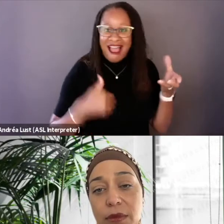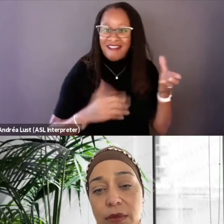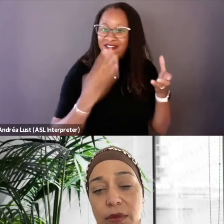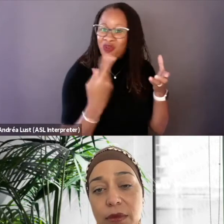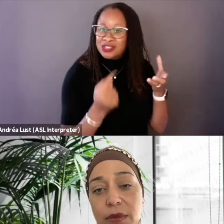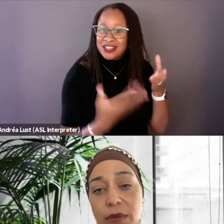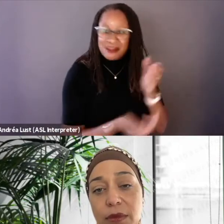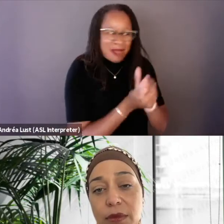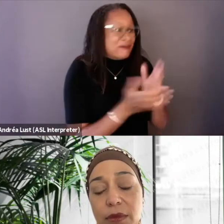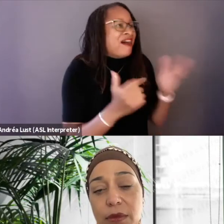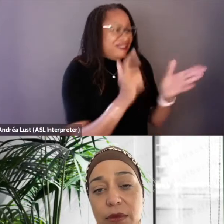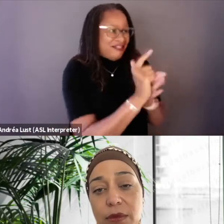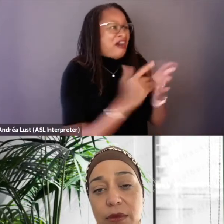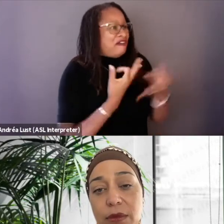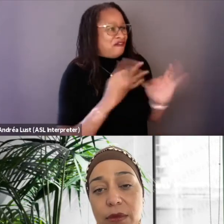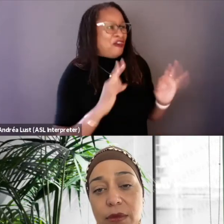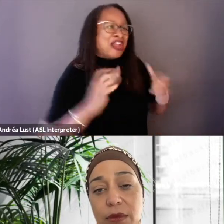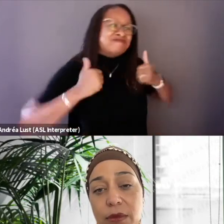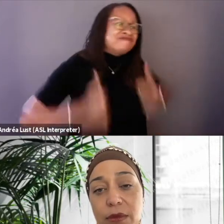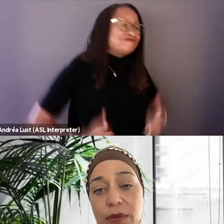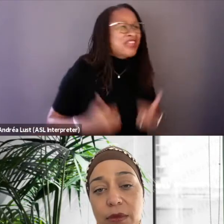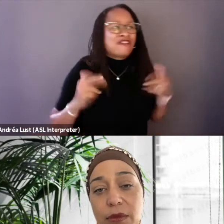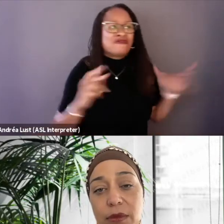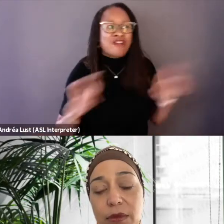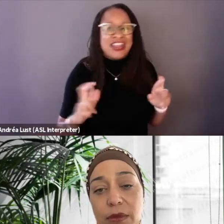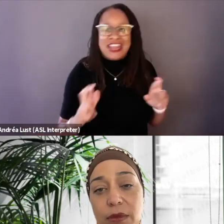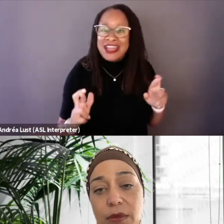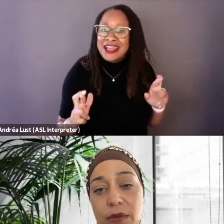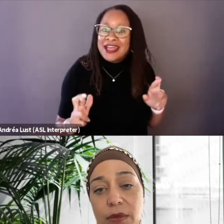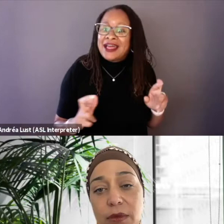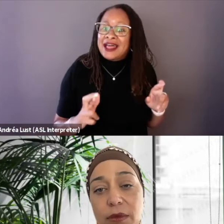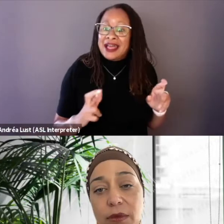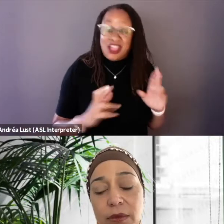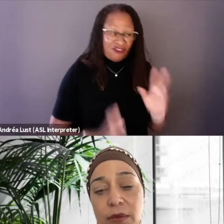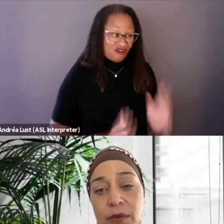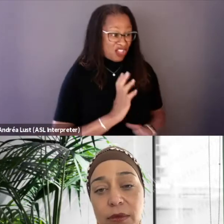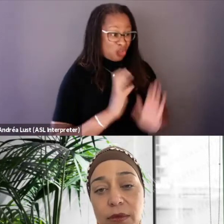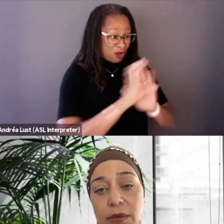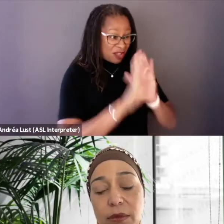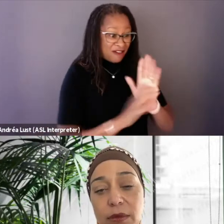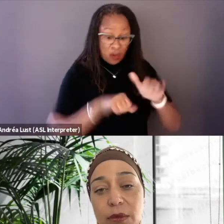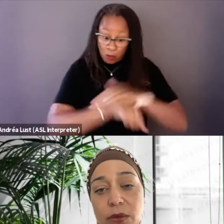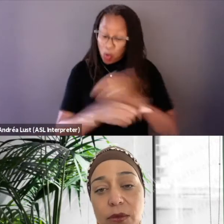and have it official in the constitution that if you're born in this country, you're a citizen.